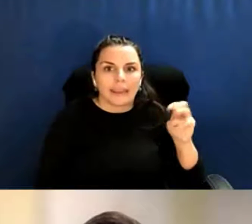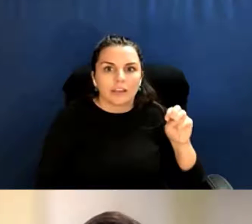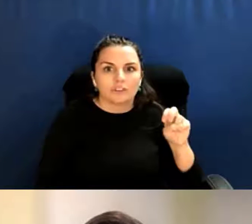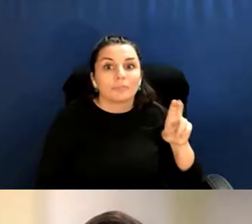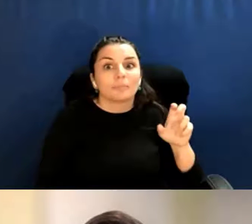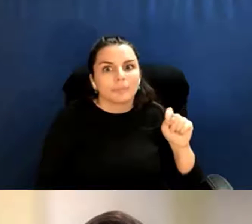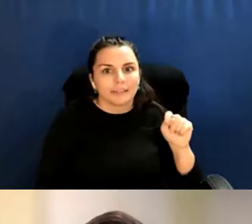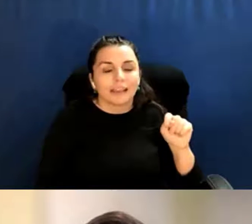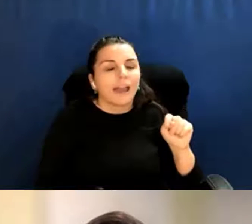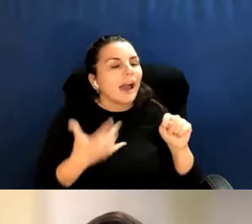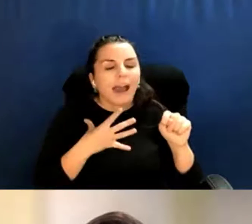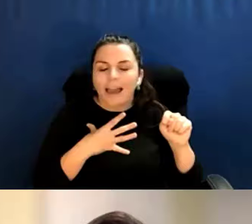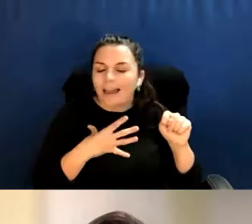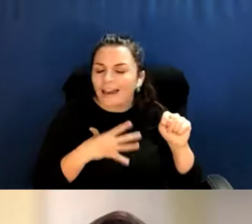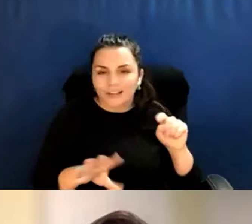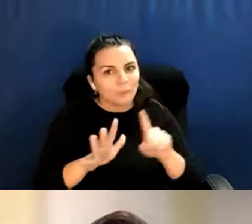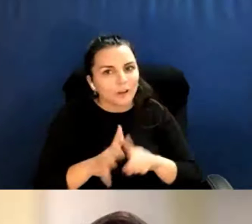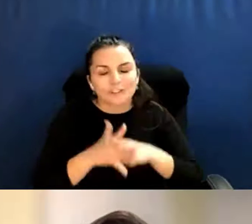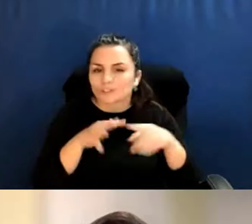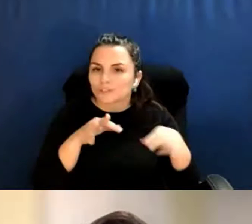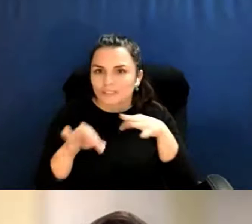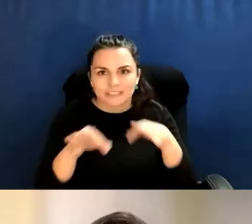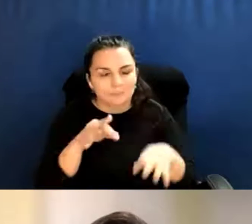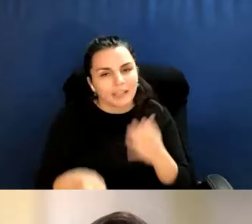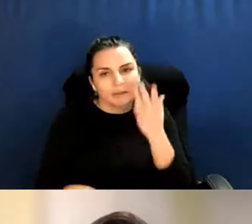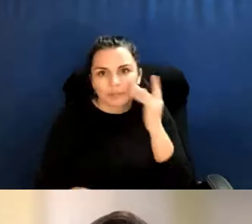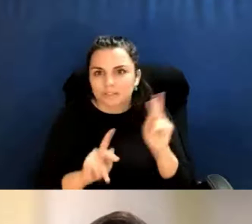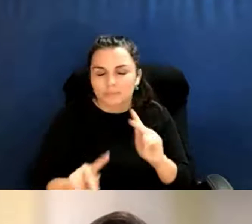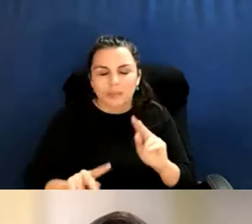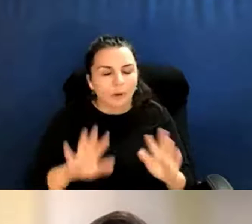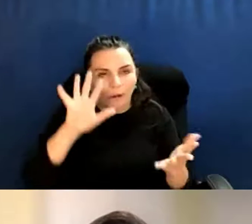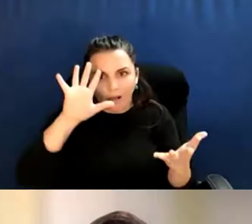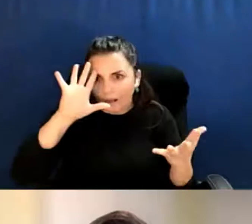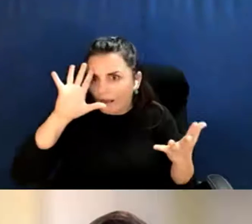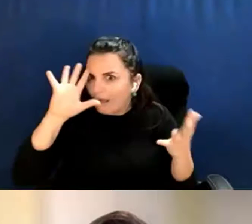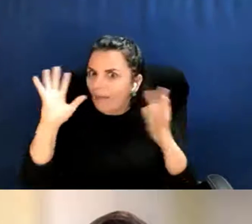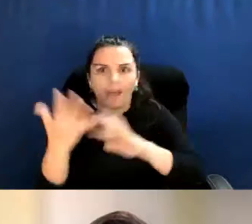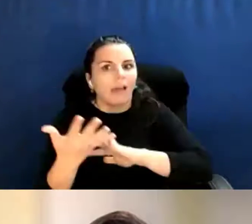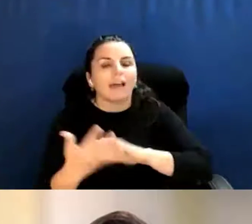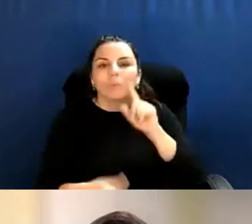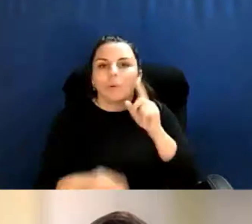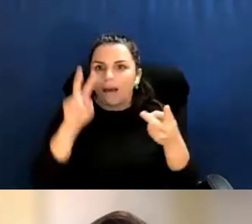because that is going to confuse the heck out of the majority of this audience here who are investigators.